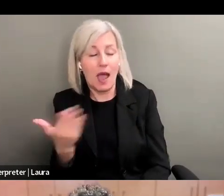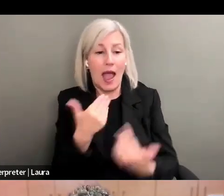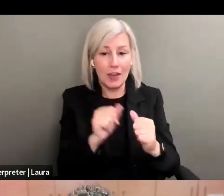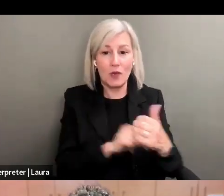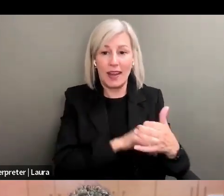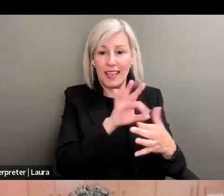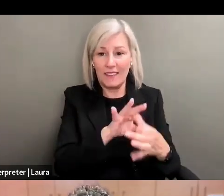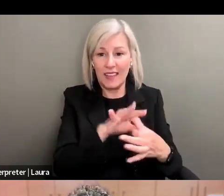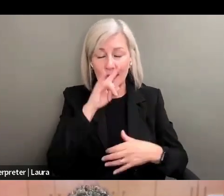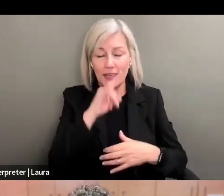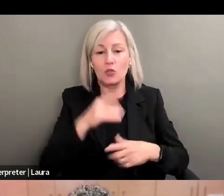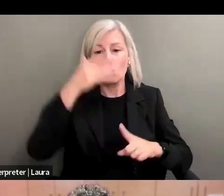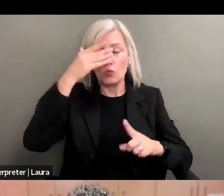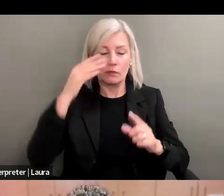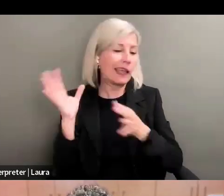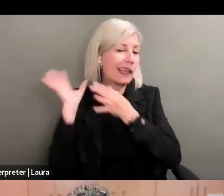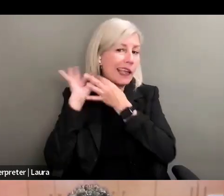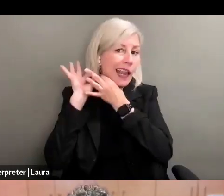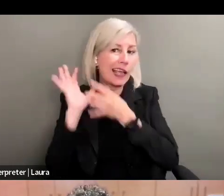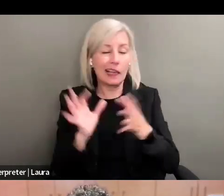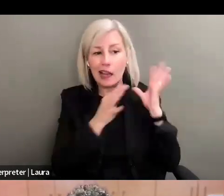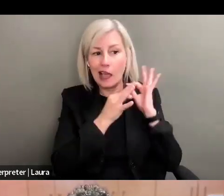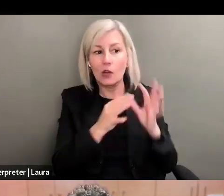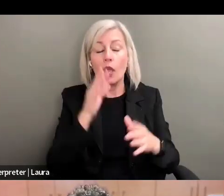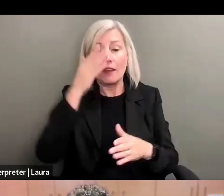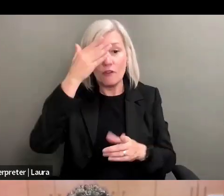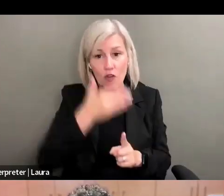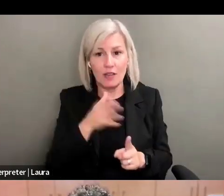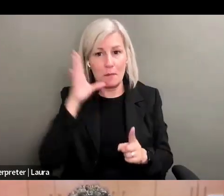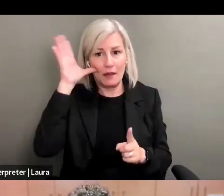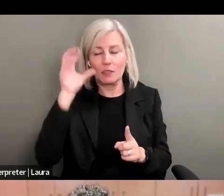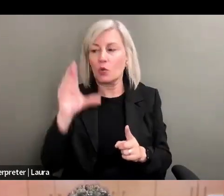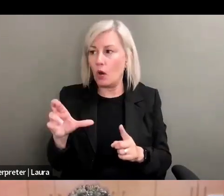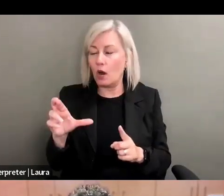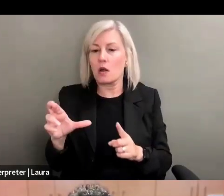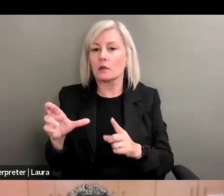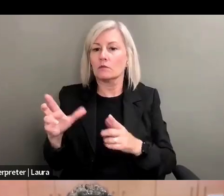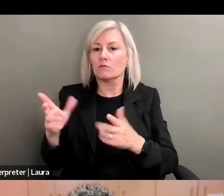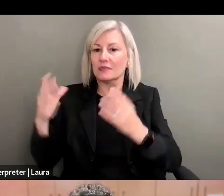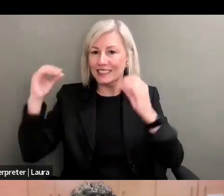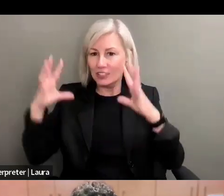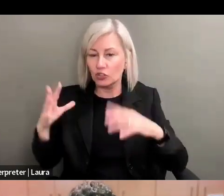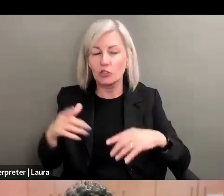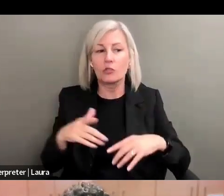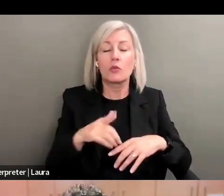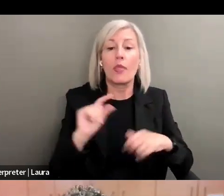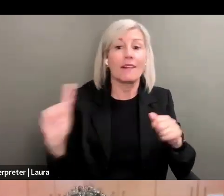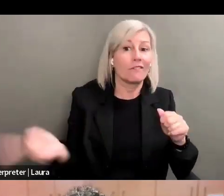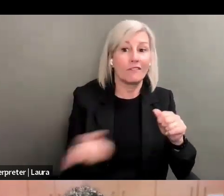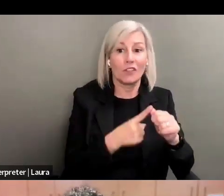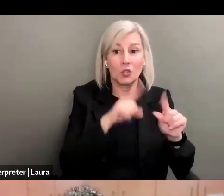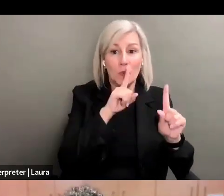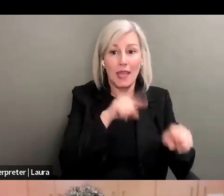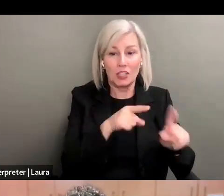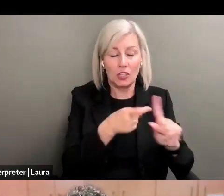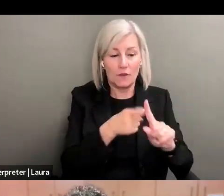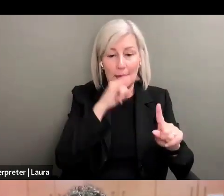in front of teachers or right in front of parents if I can when I'm in audiology clinic because that first reaction that you get from a kid that's never been